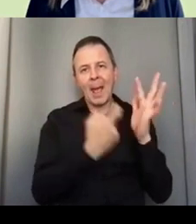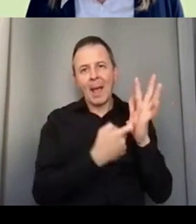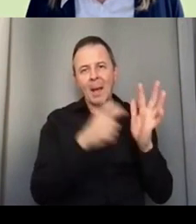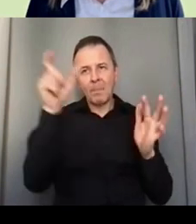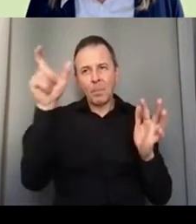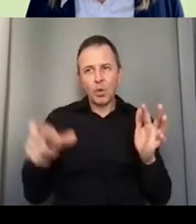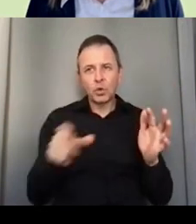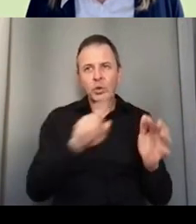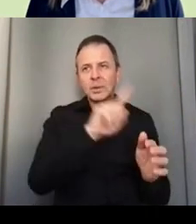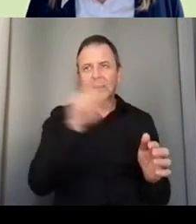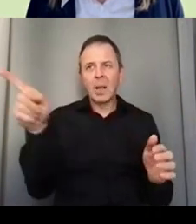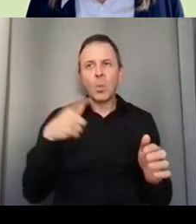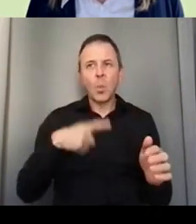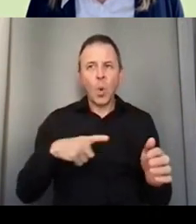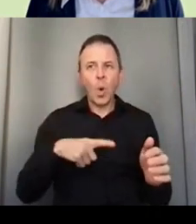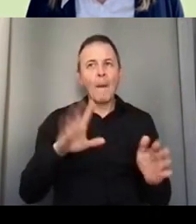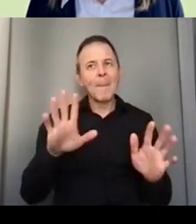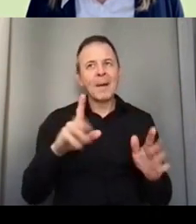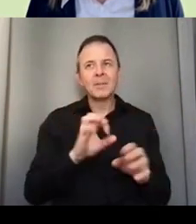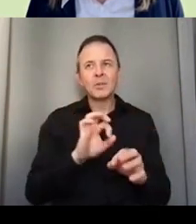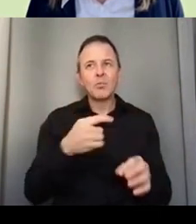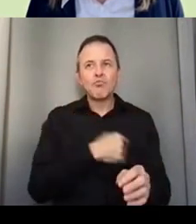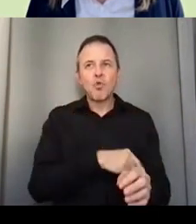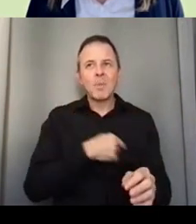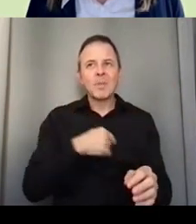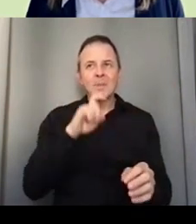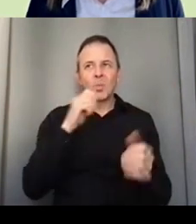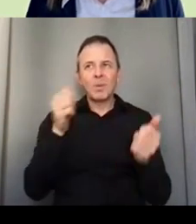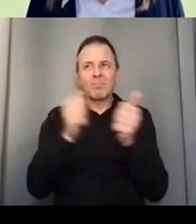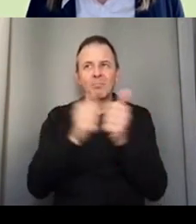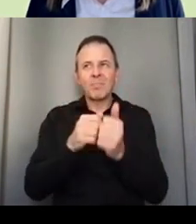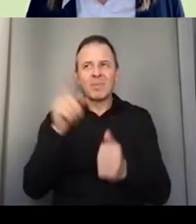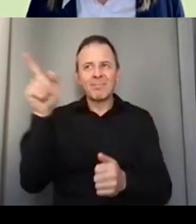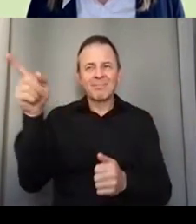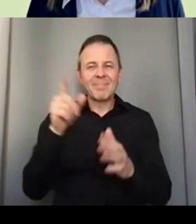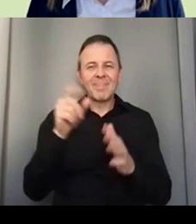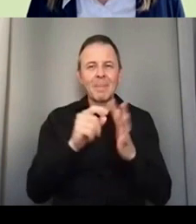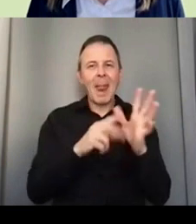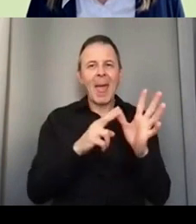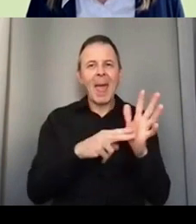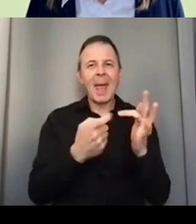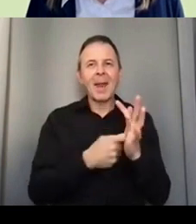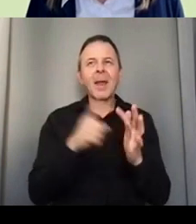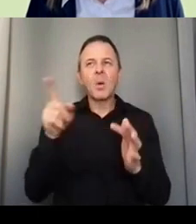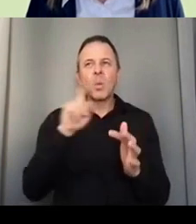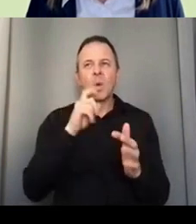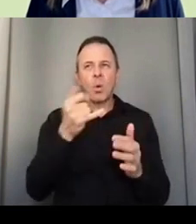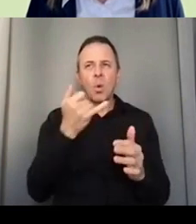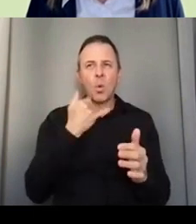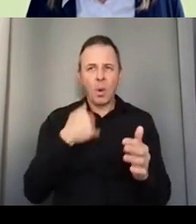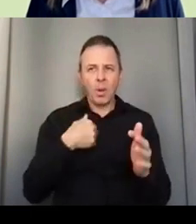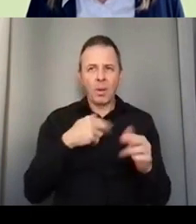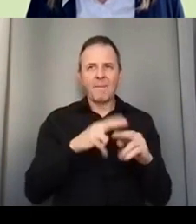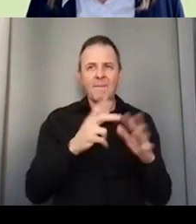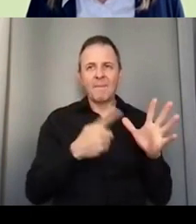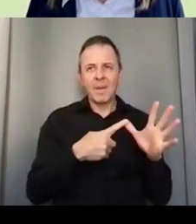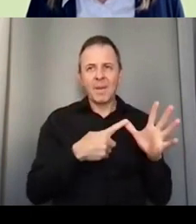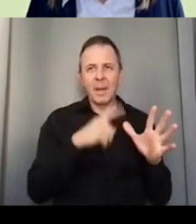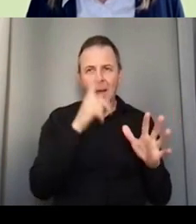and but there's no guarantee that the planner will agree to this give us a call and we can discuss that and encourage you to what path to go